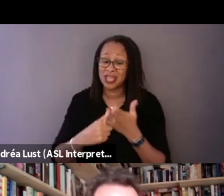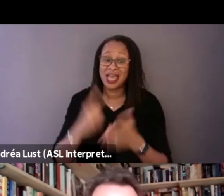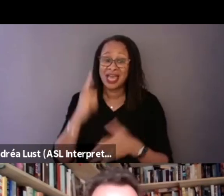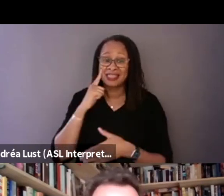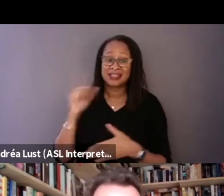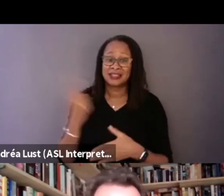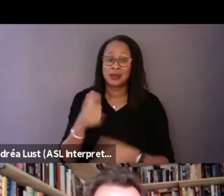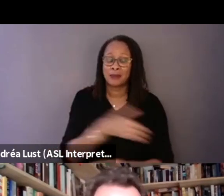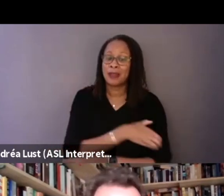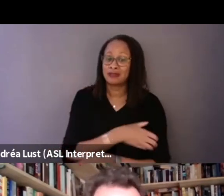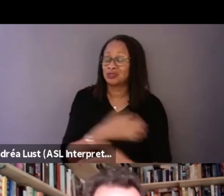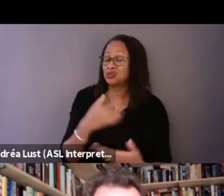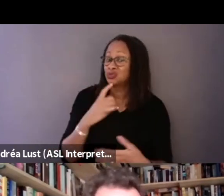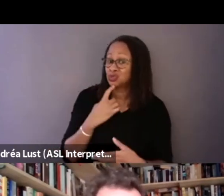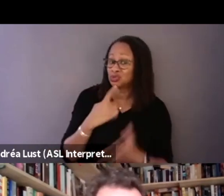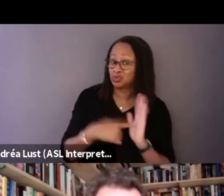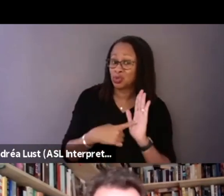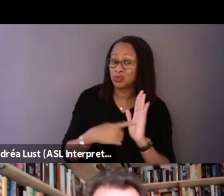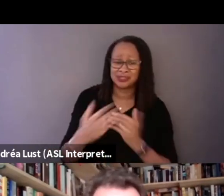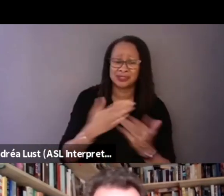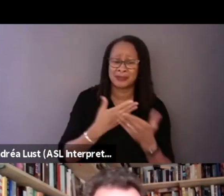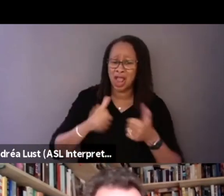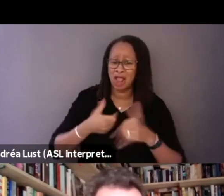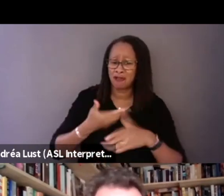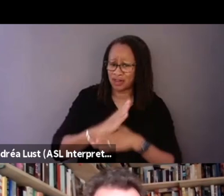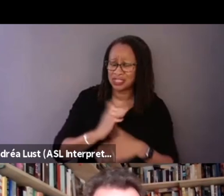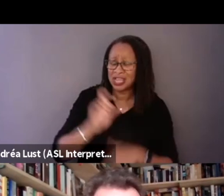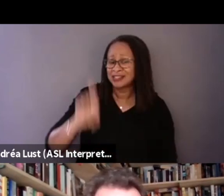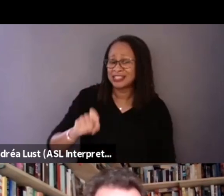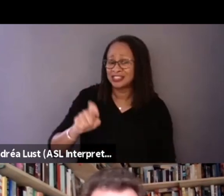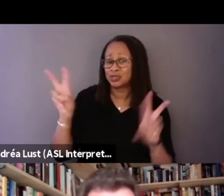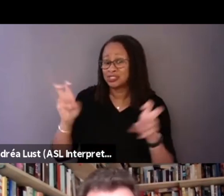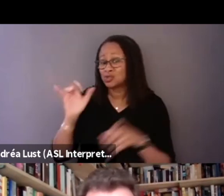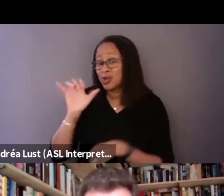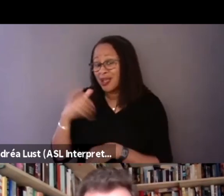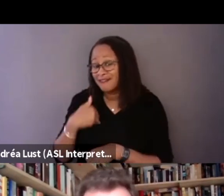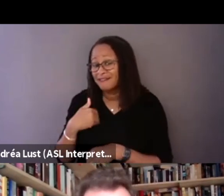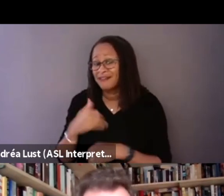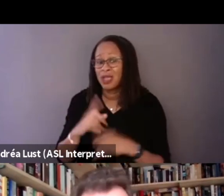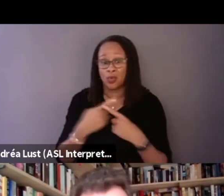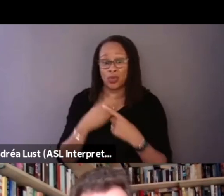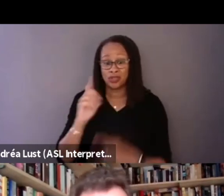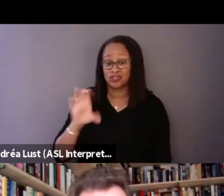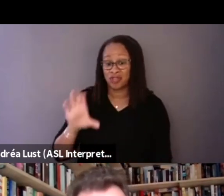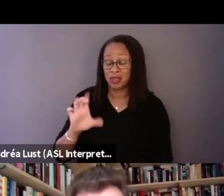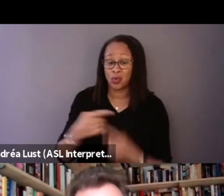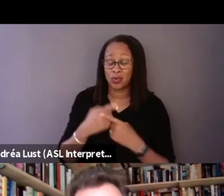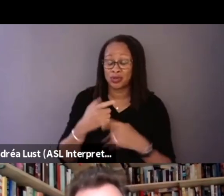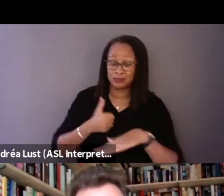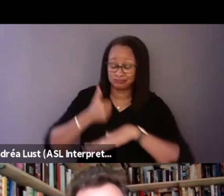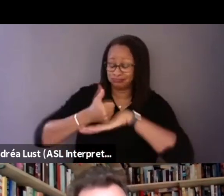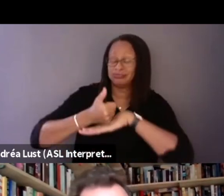that no matter how righteous necessary an issue you have when you're making a documentary about when you put a person front and center,